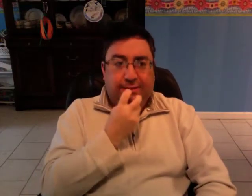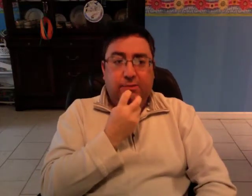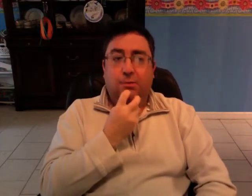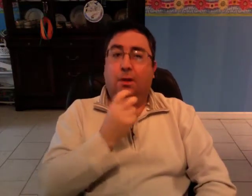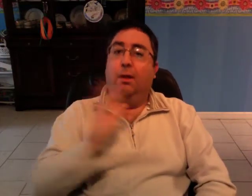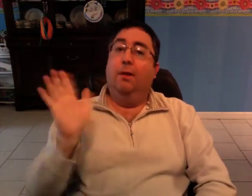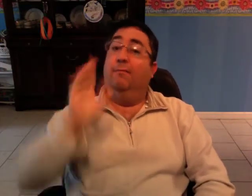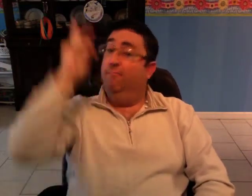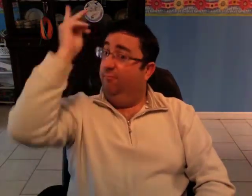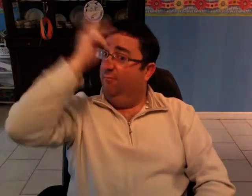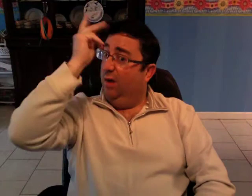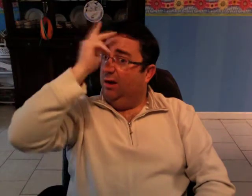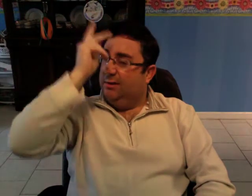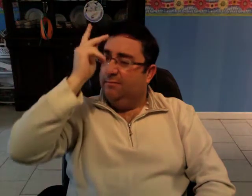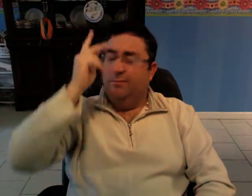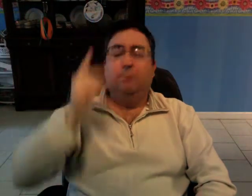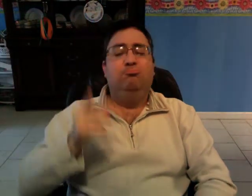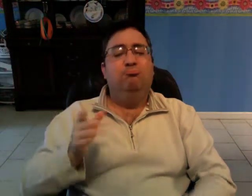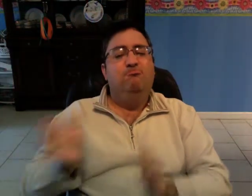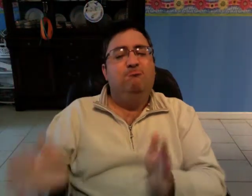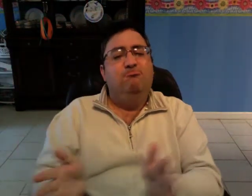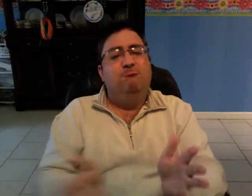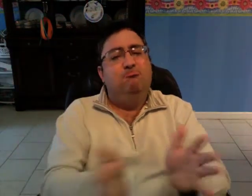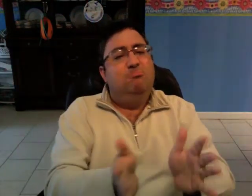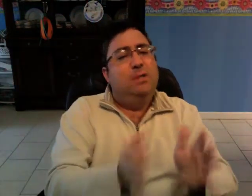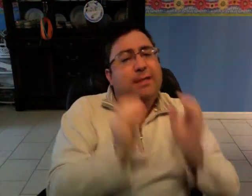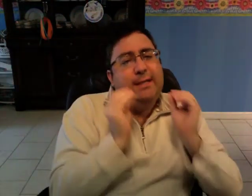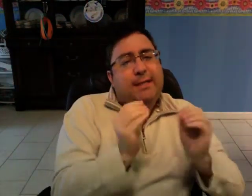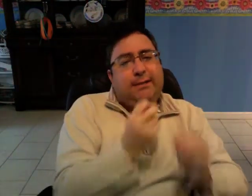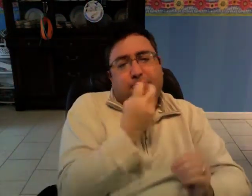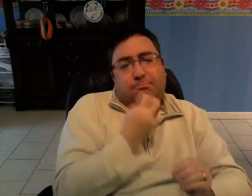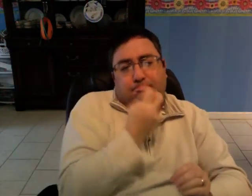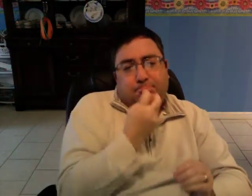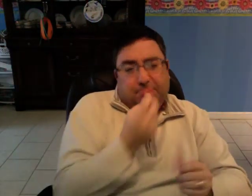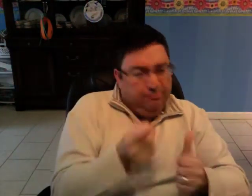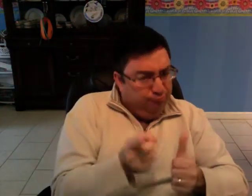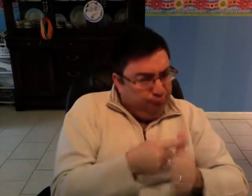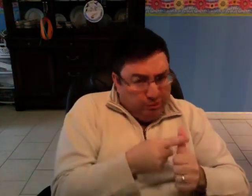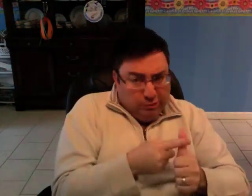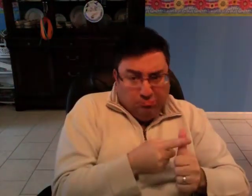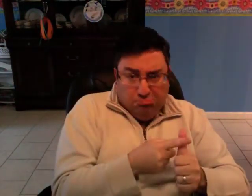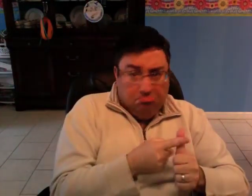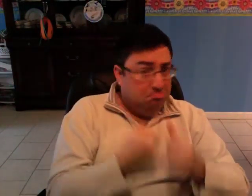The philosophy was to teach speech first,